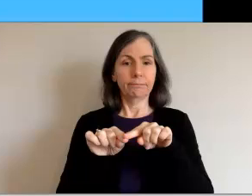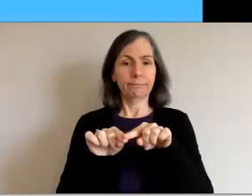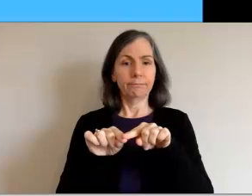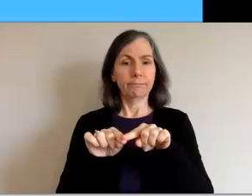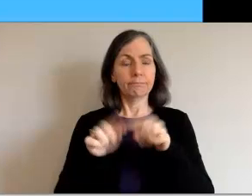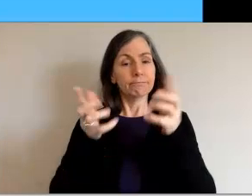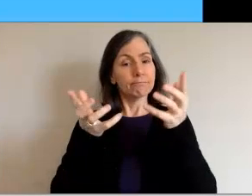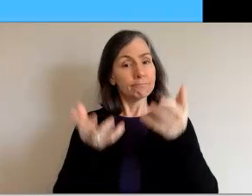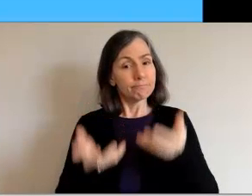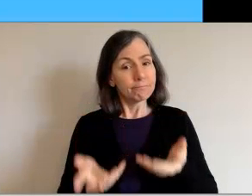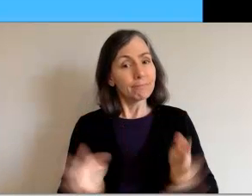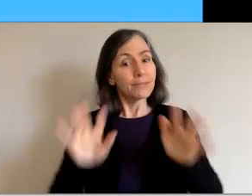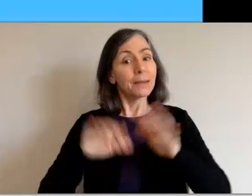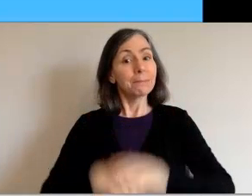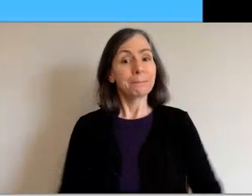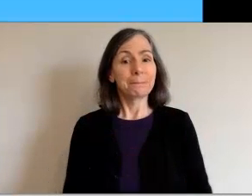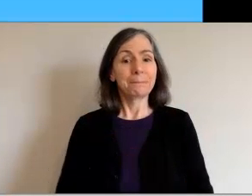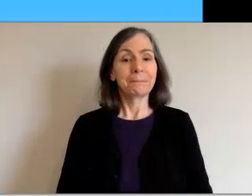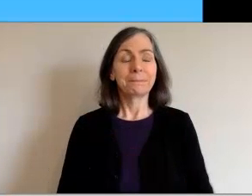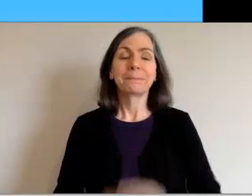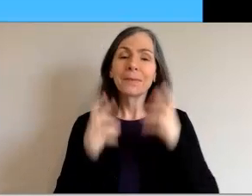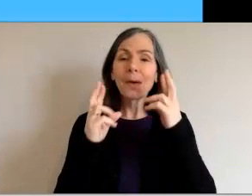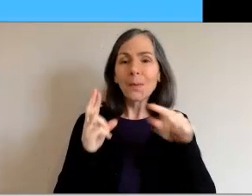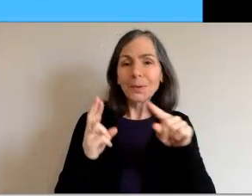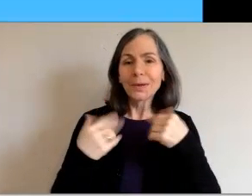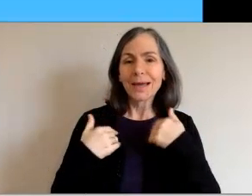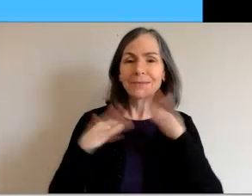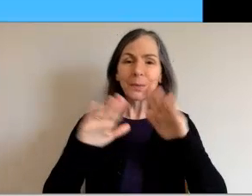Then you guys are done. I hope you guys are having a wonderful day.